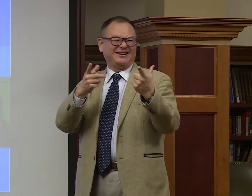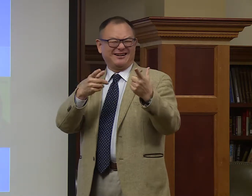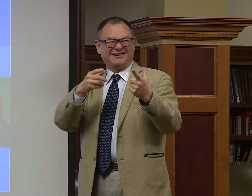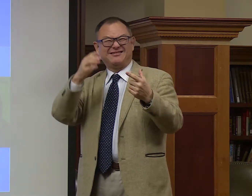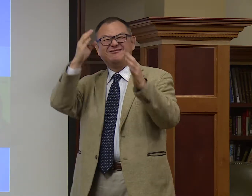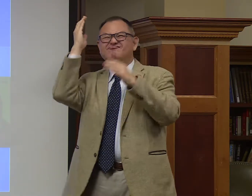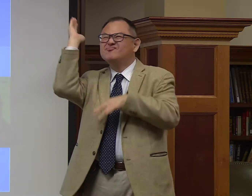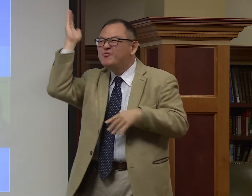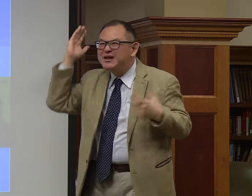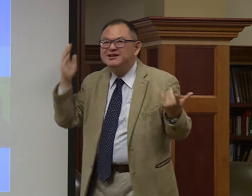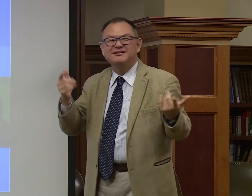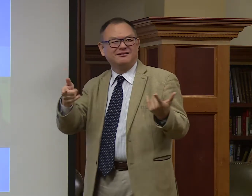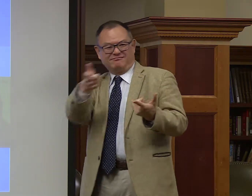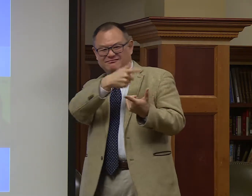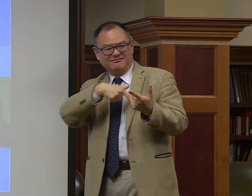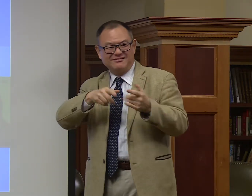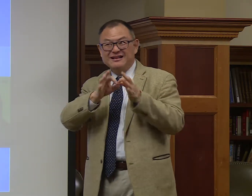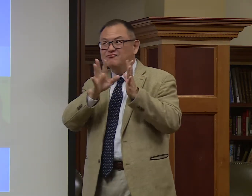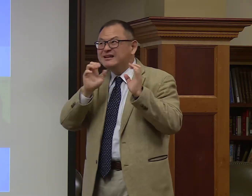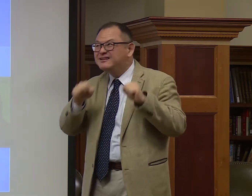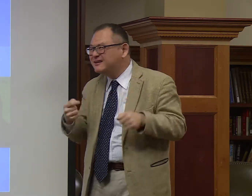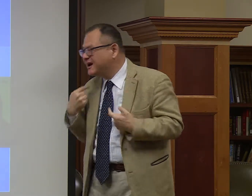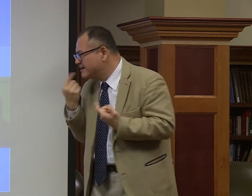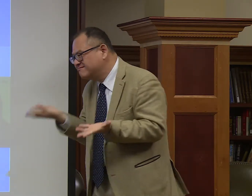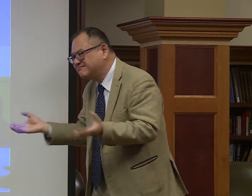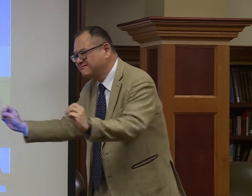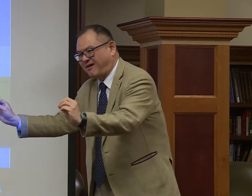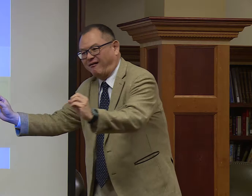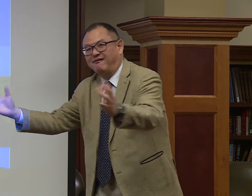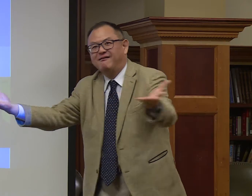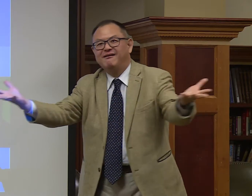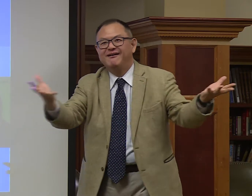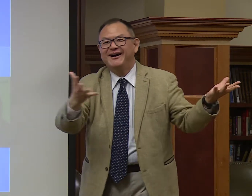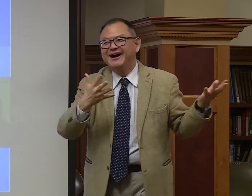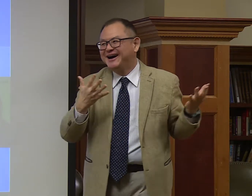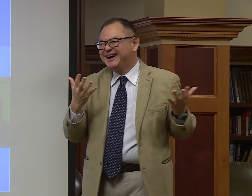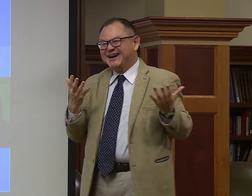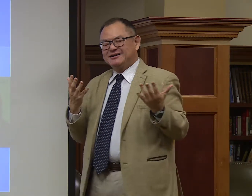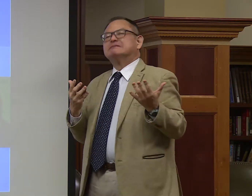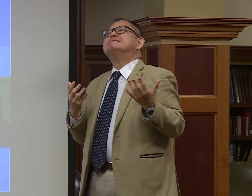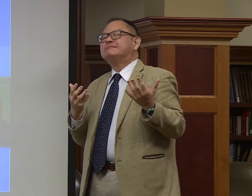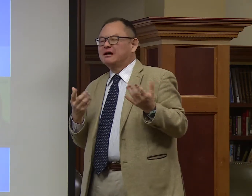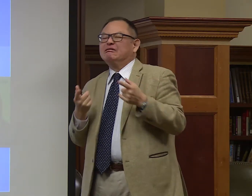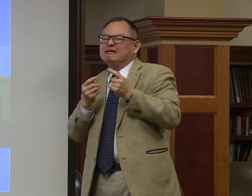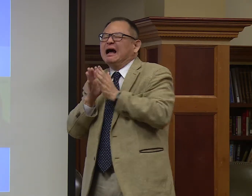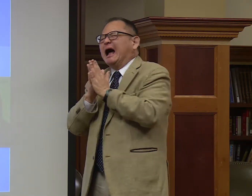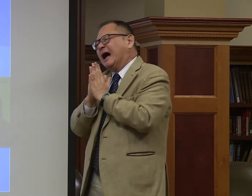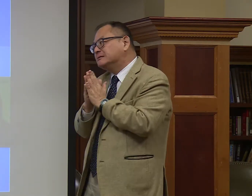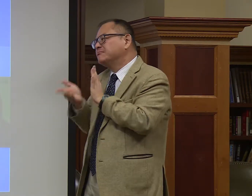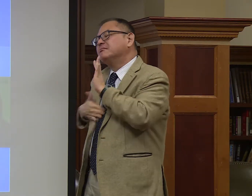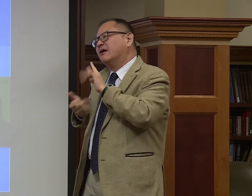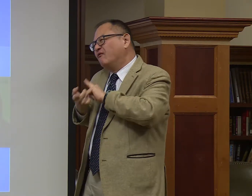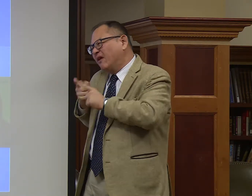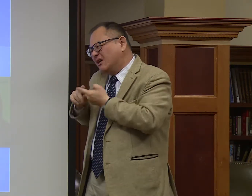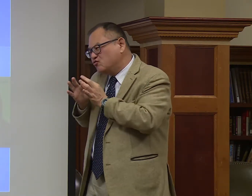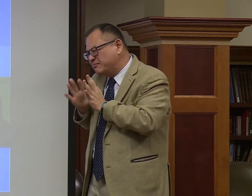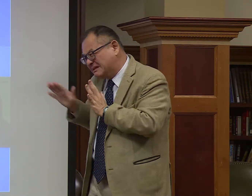If there was a presentation given, there were no interpreters provided. I would ask my friend if maybe they would help me,